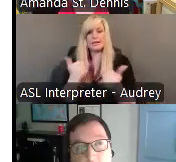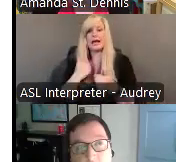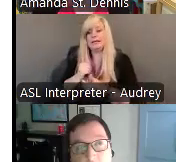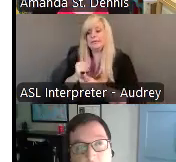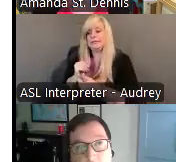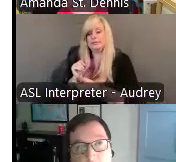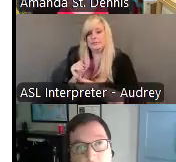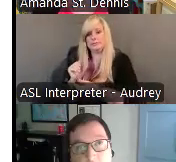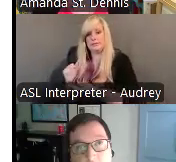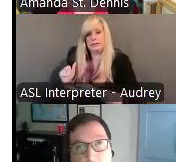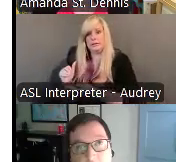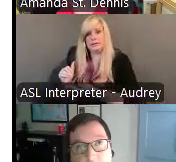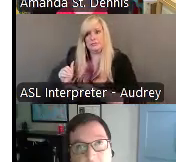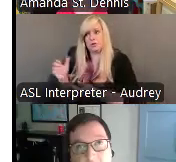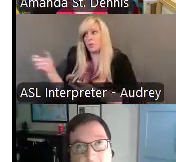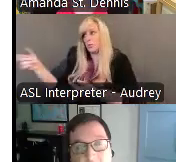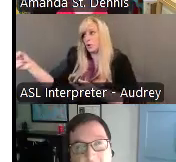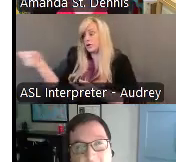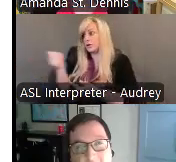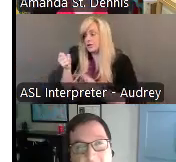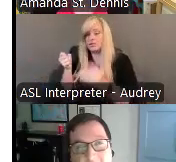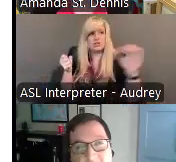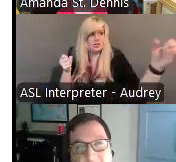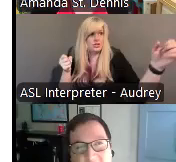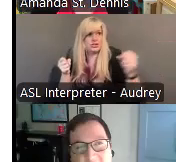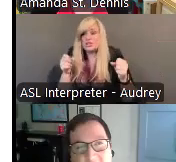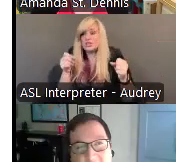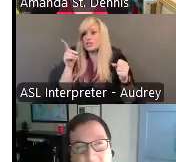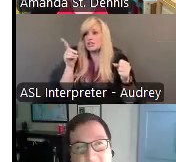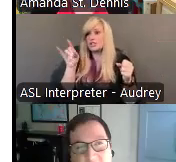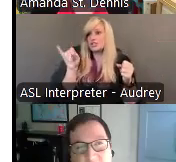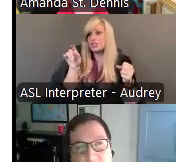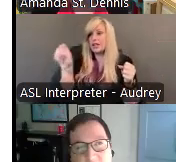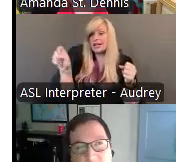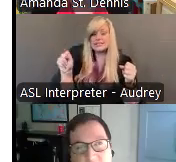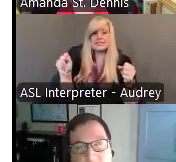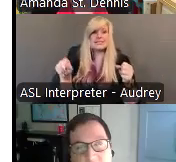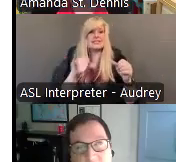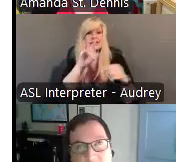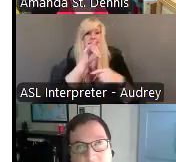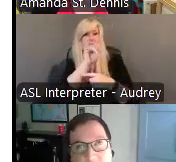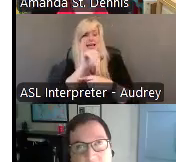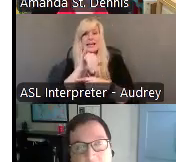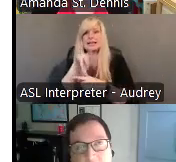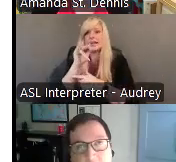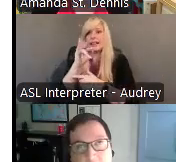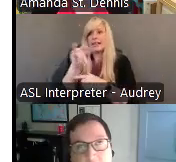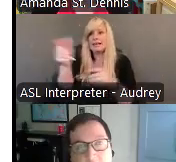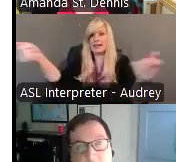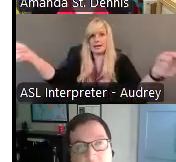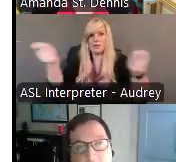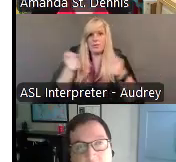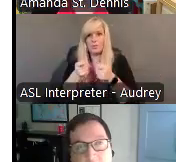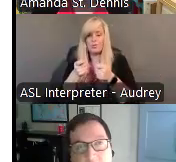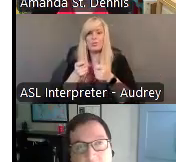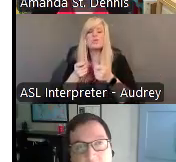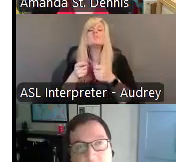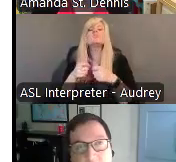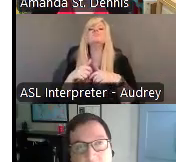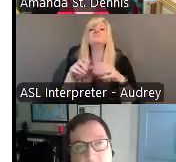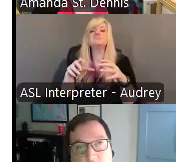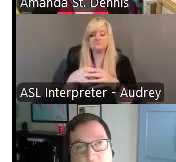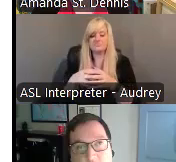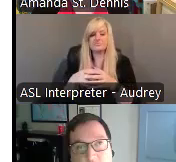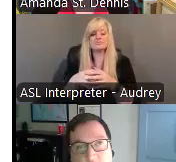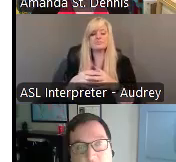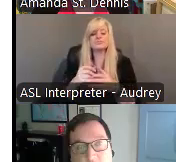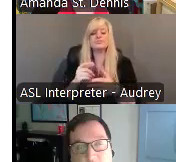Jess and Danny, and then reached out to Linda to join us. And then I am,